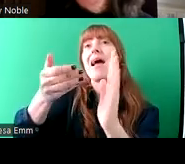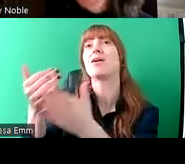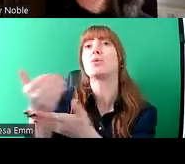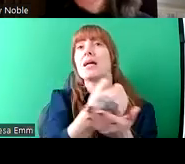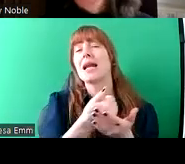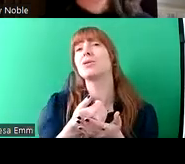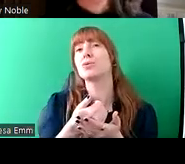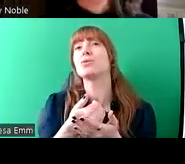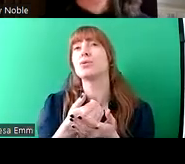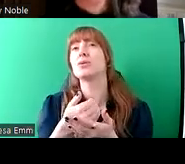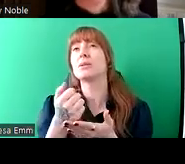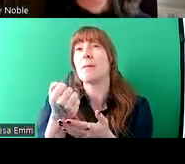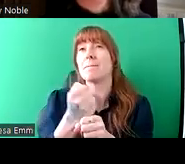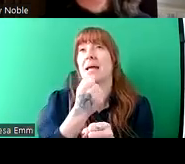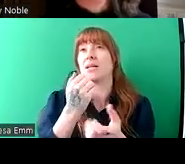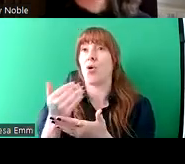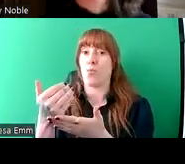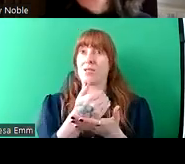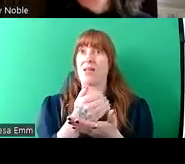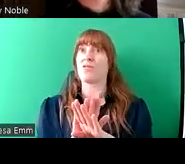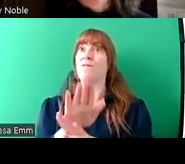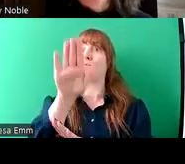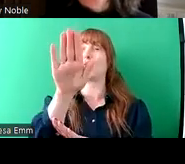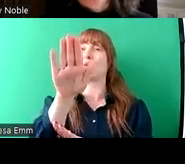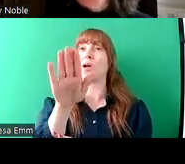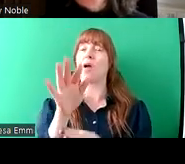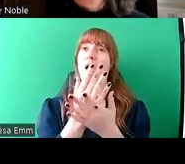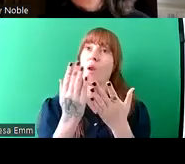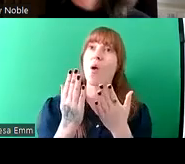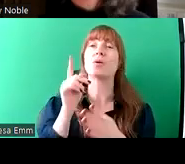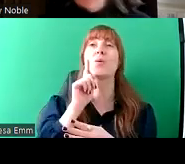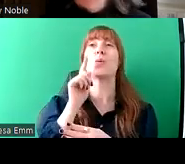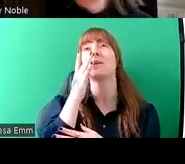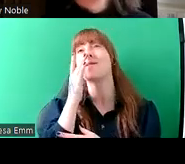they're preserved for the future. So, we've got a lot of women's fiction poetry and non-fiction